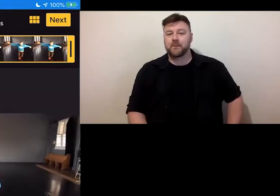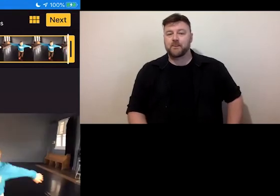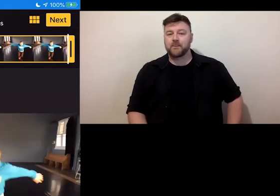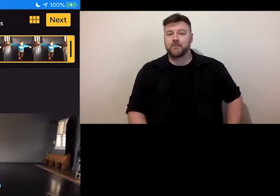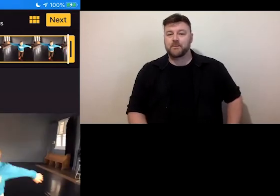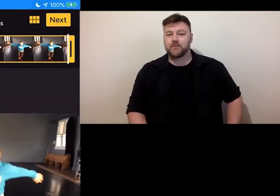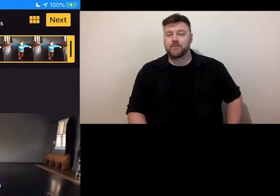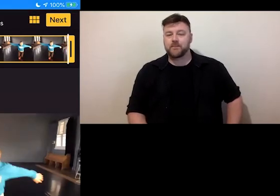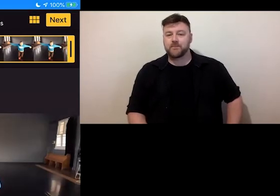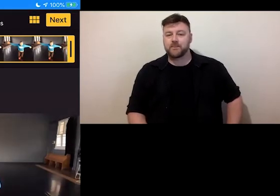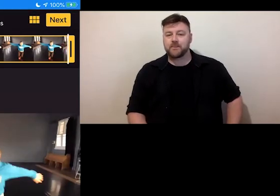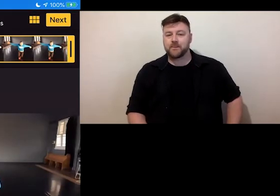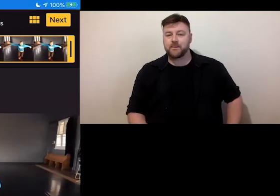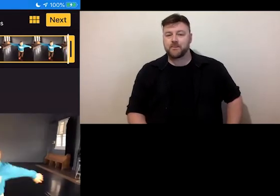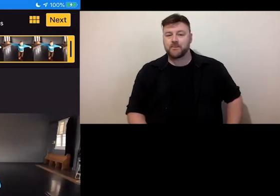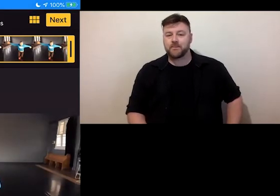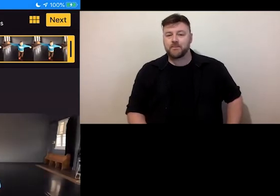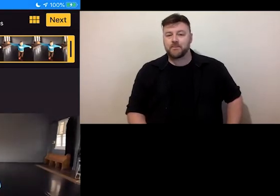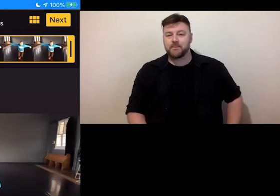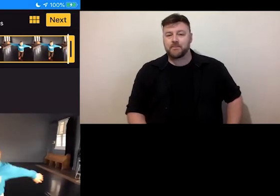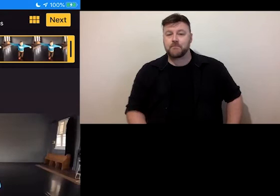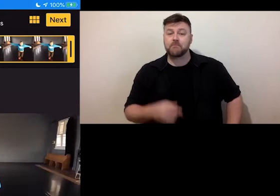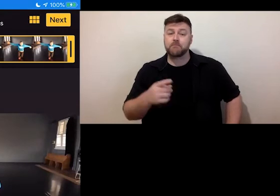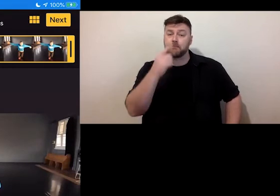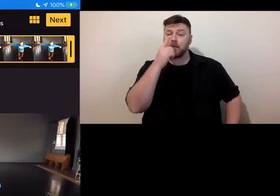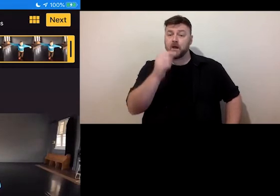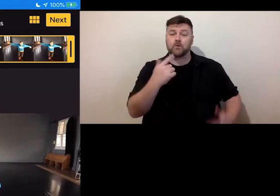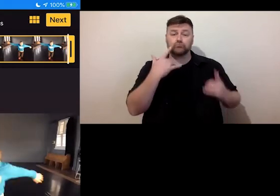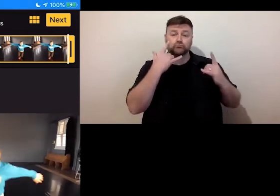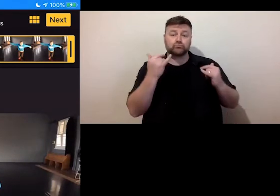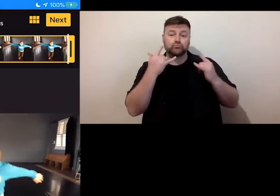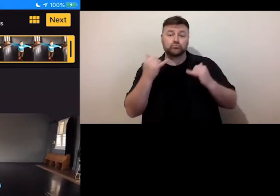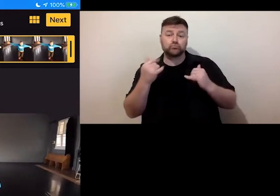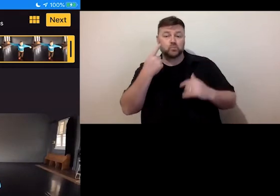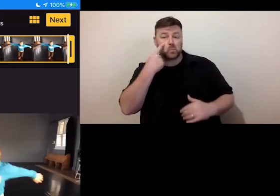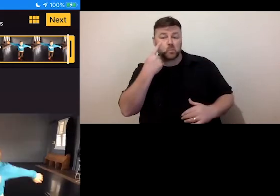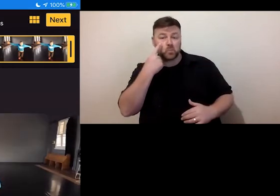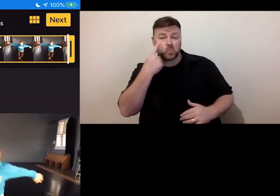happen. You can check - another thing I usually do is go down to the